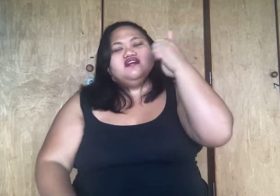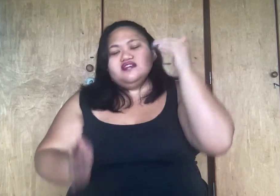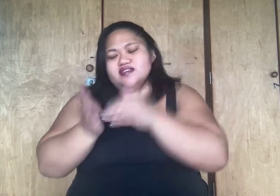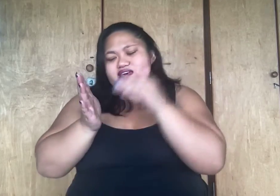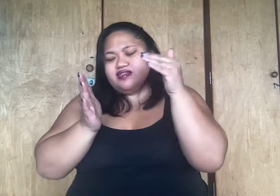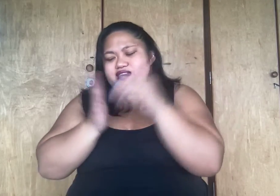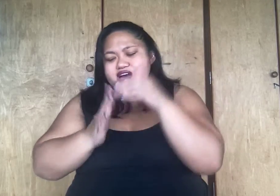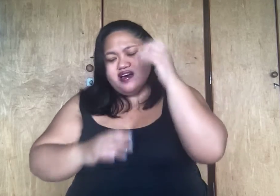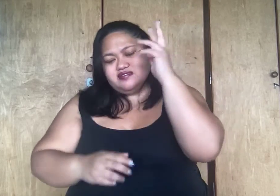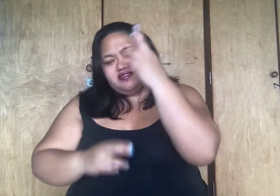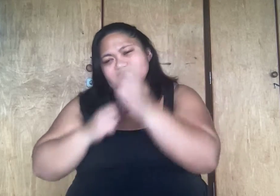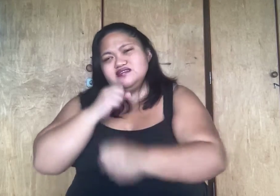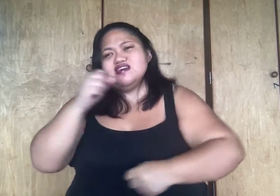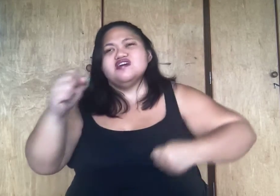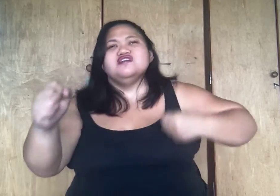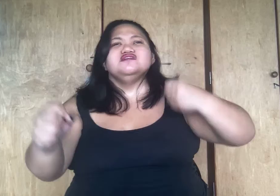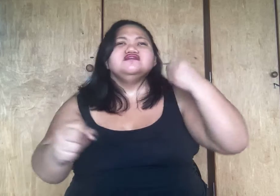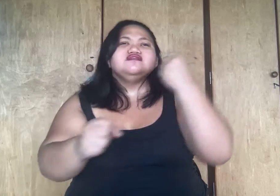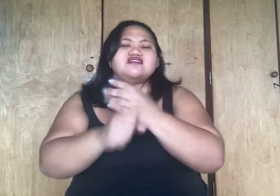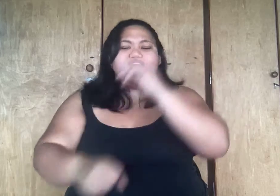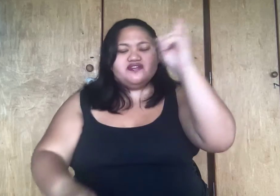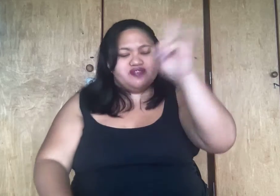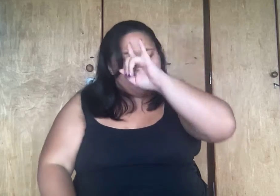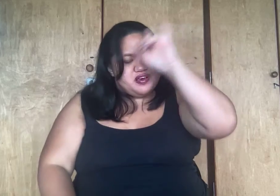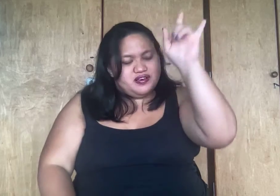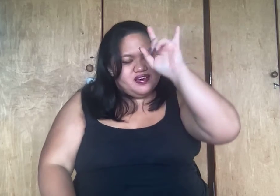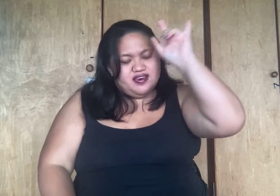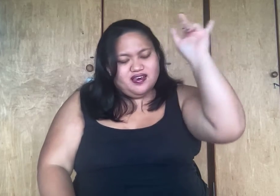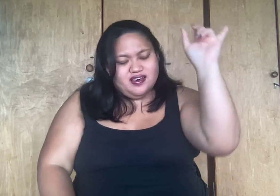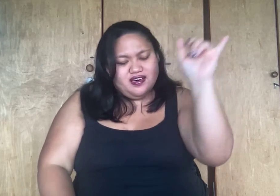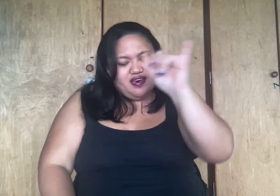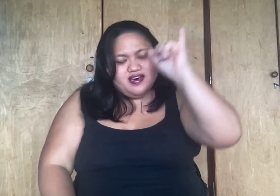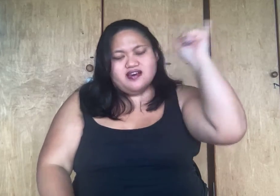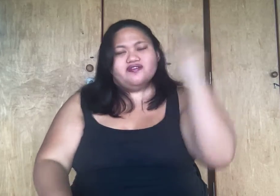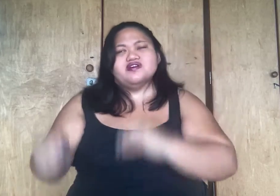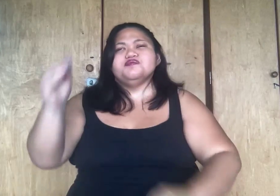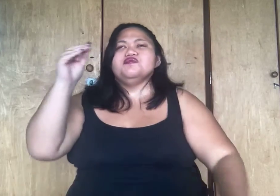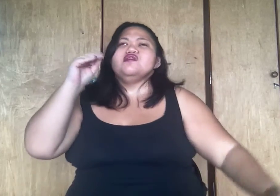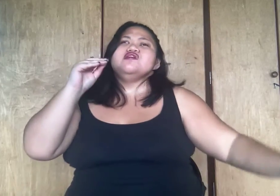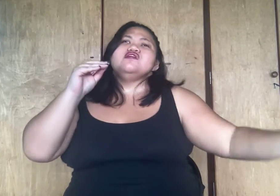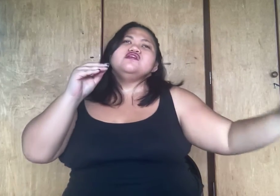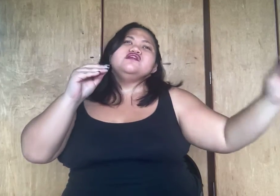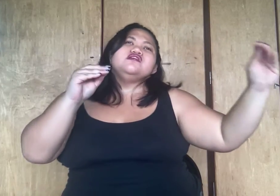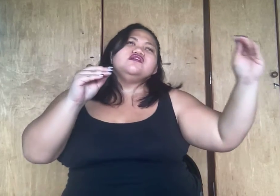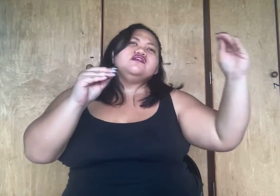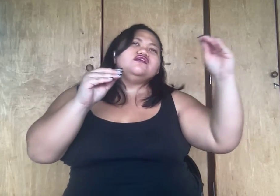... ten thousand years ... .. & forever ... ... more ...